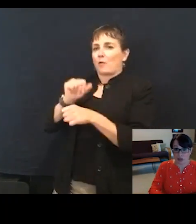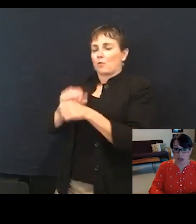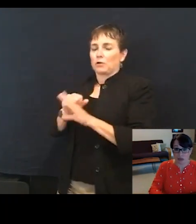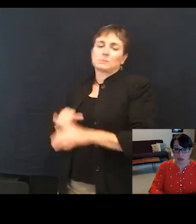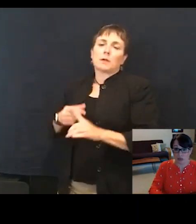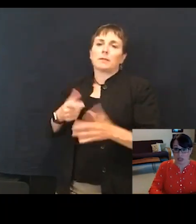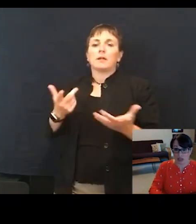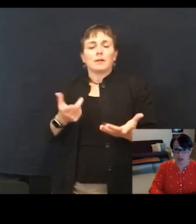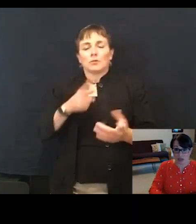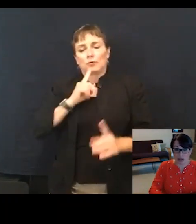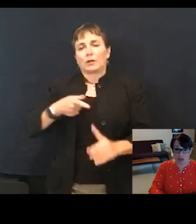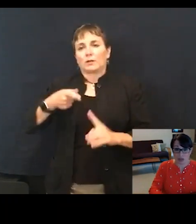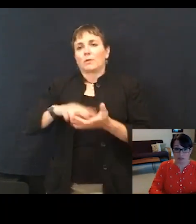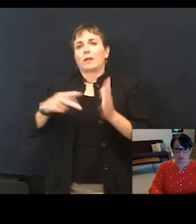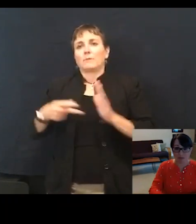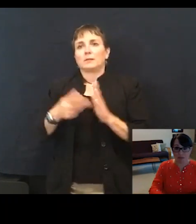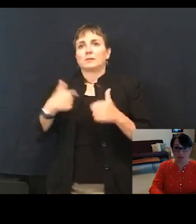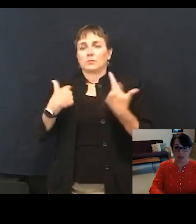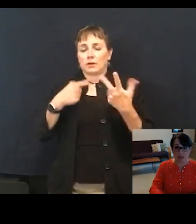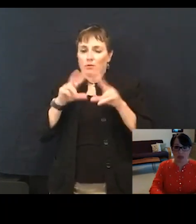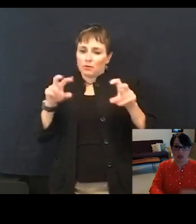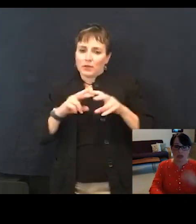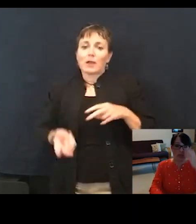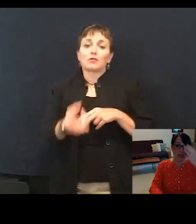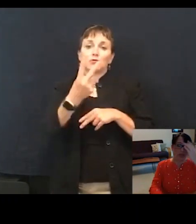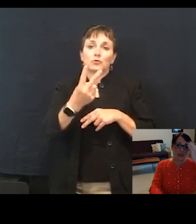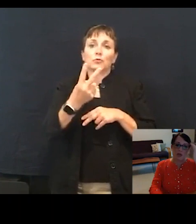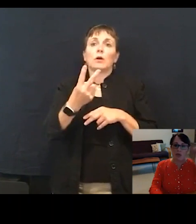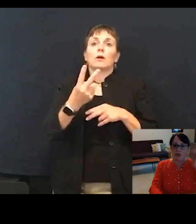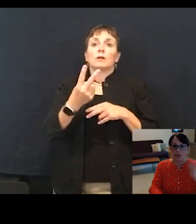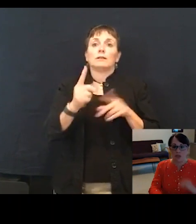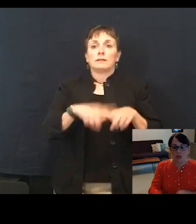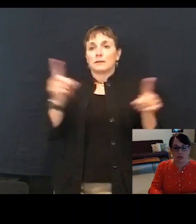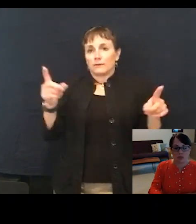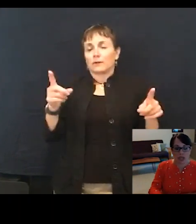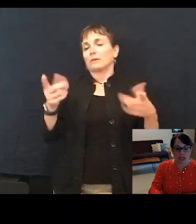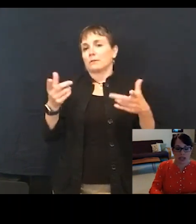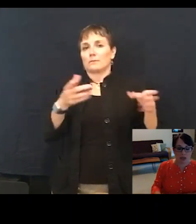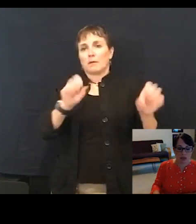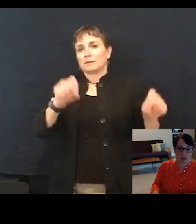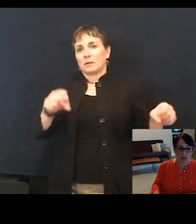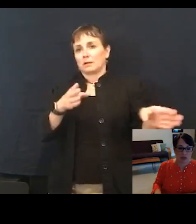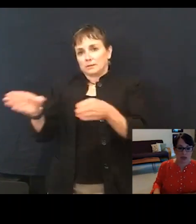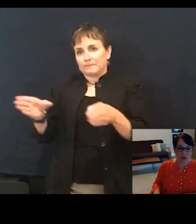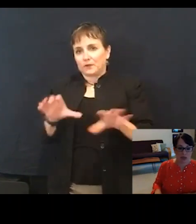platforms to get this job done. So previous work for my lab, which was published back